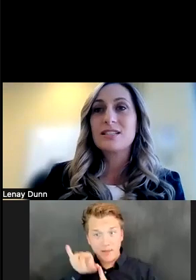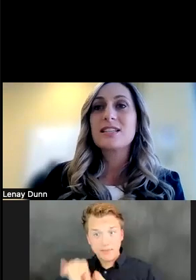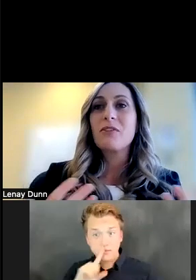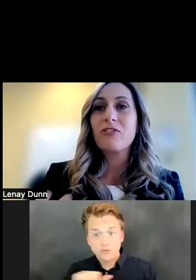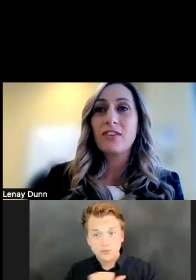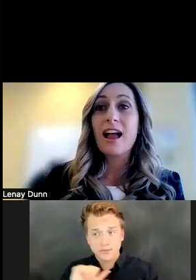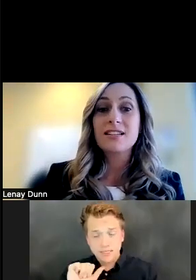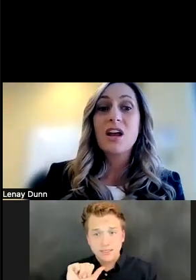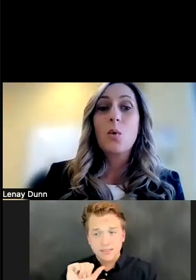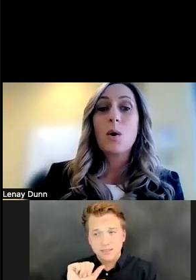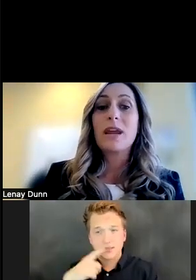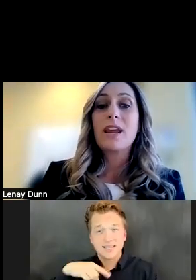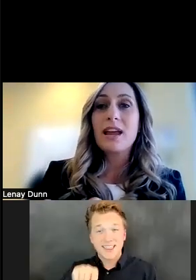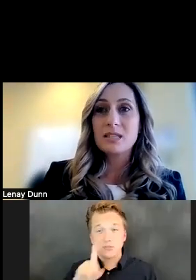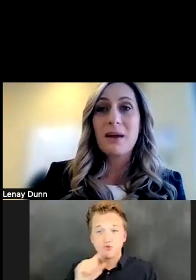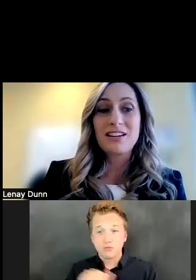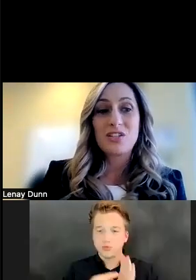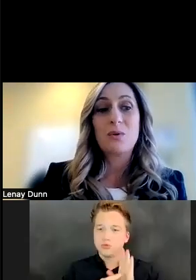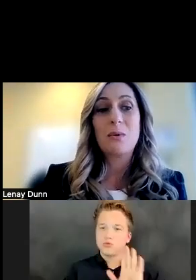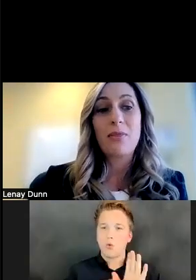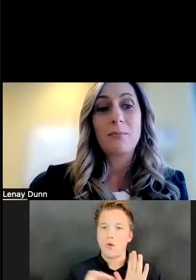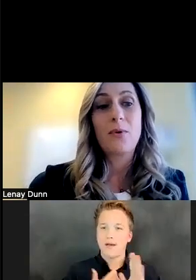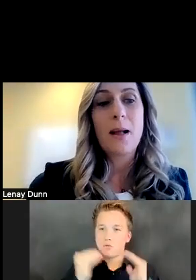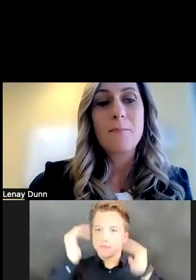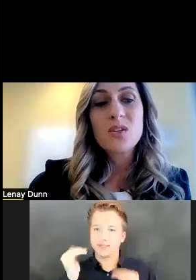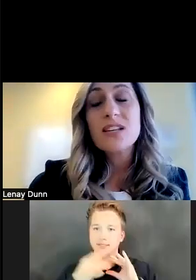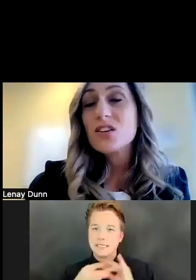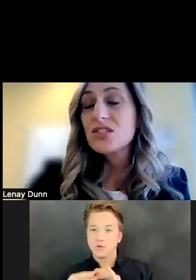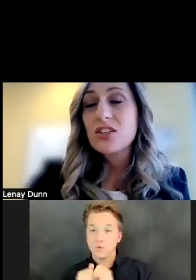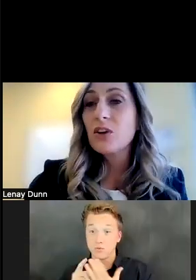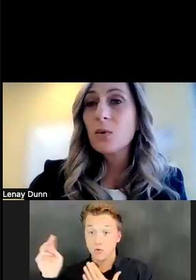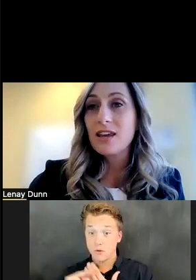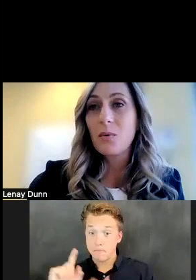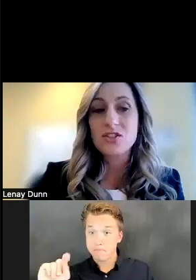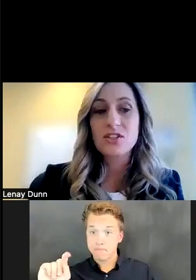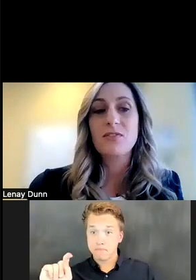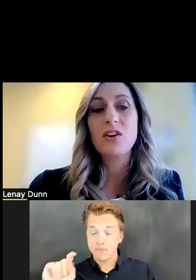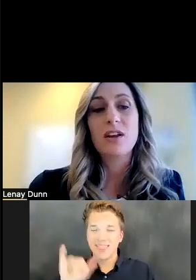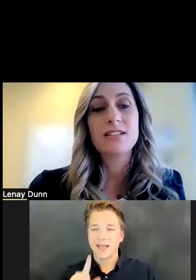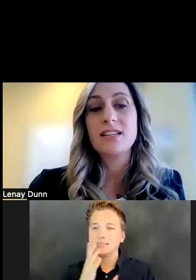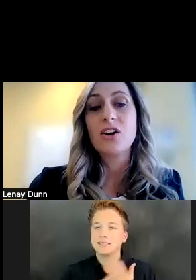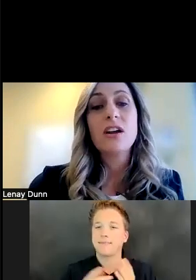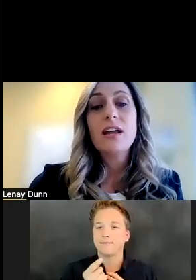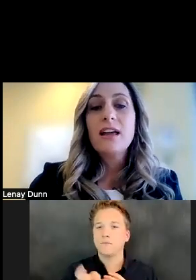Does this reflect what we expect it to about the program? These are just a few key questions for you to consider.